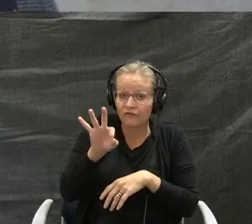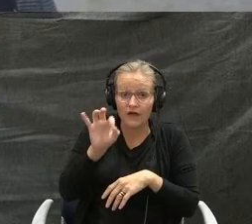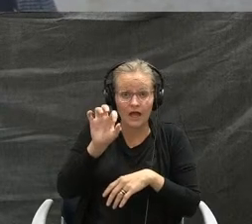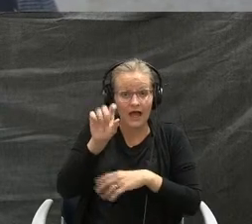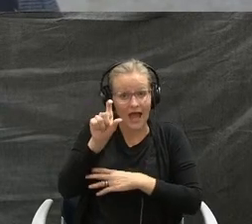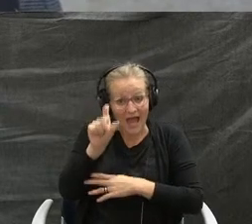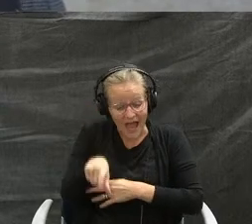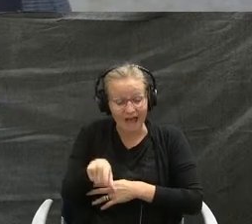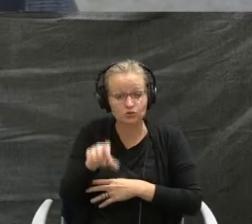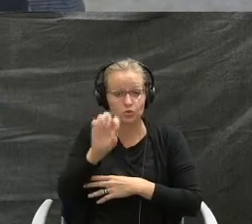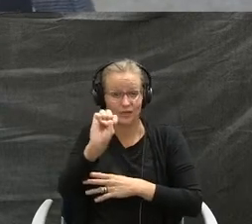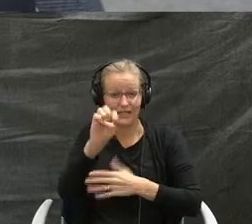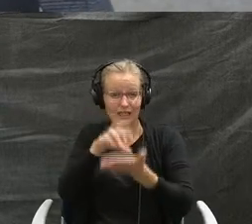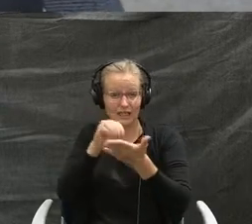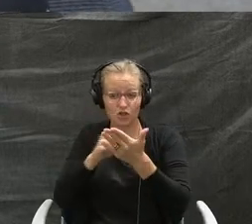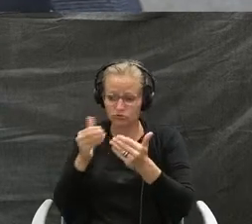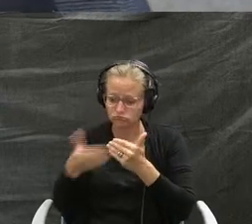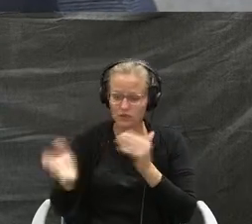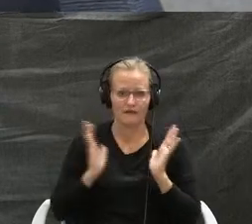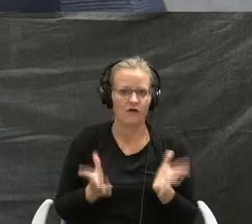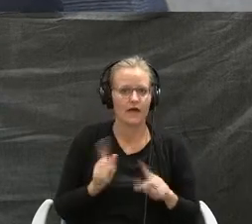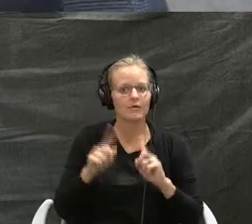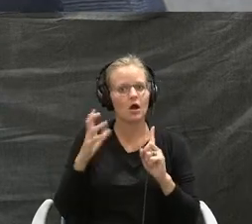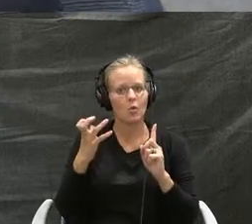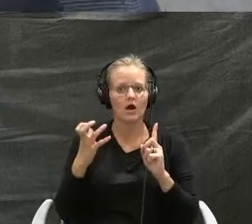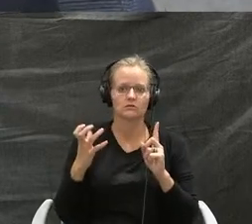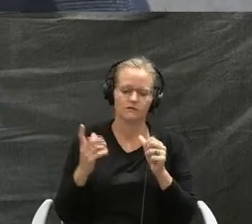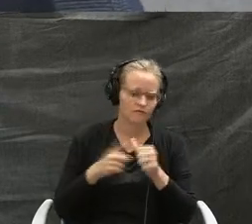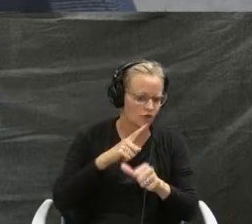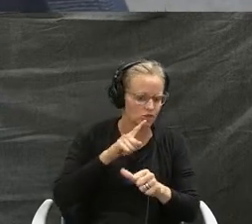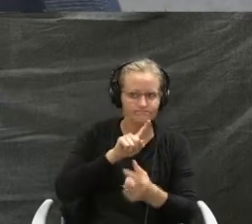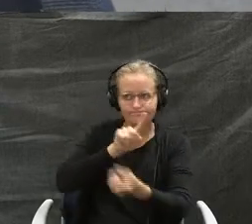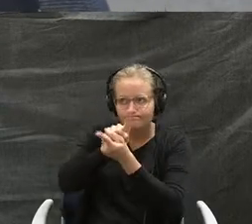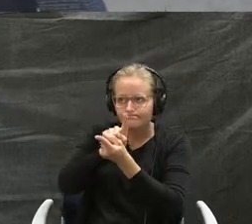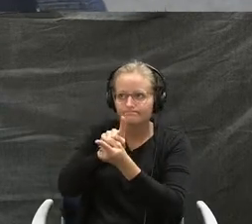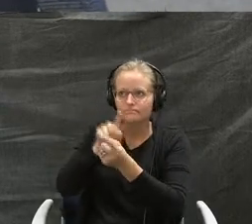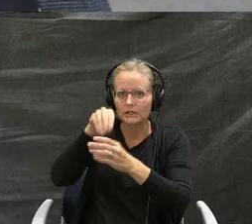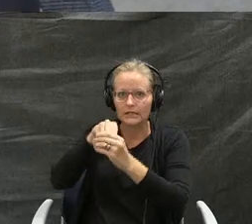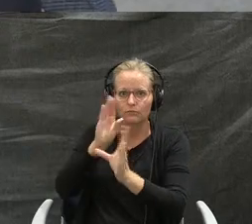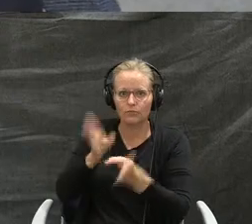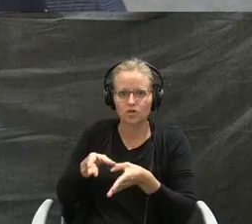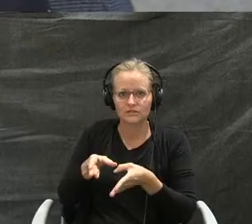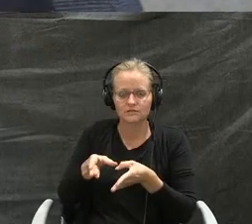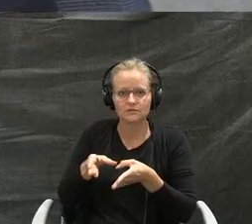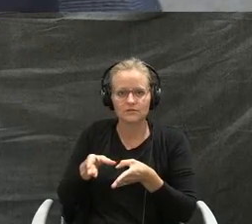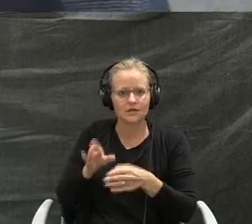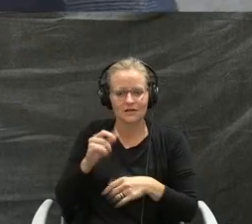into the situation in March really made a difference and just didn't want to feel so disconnected from her 8th grade